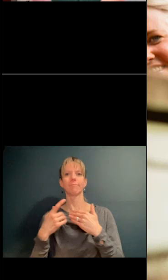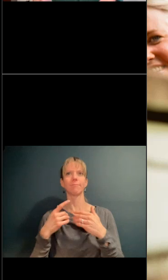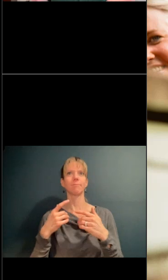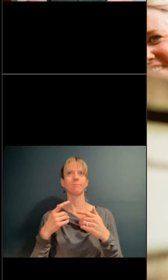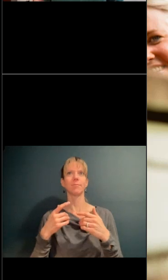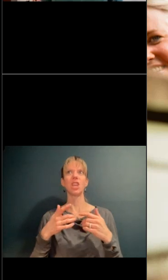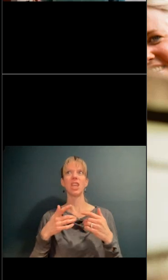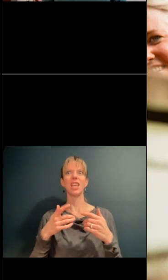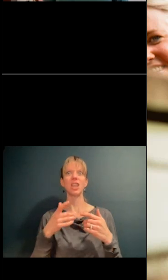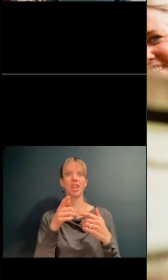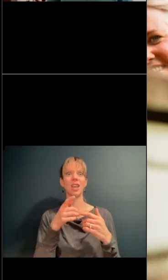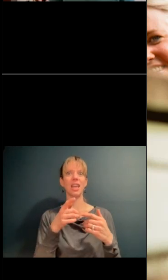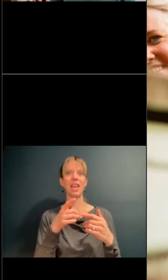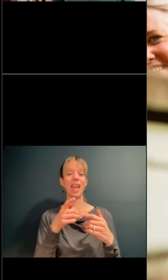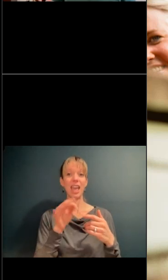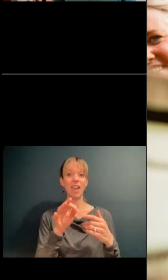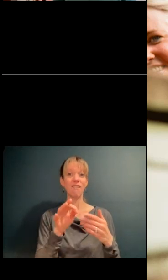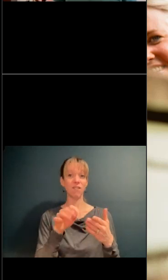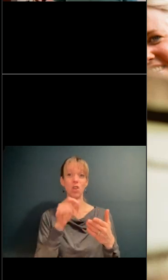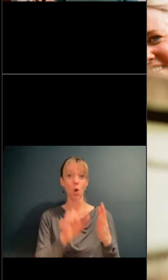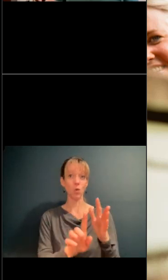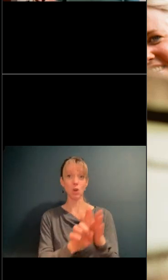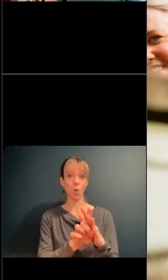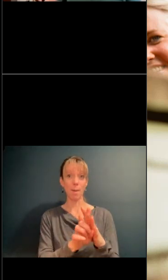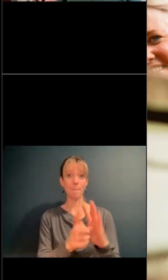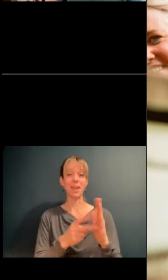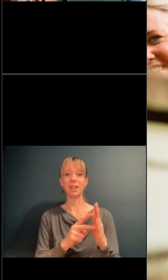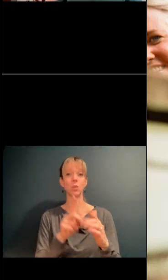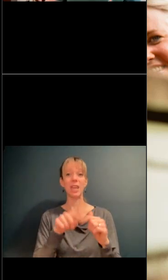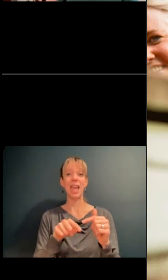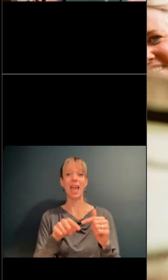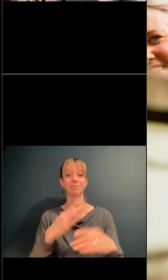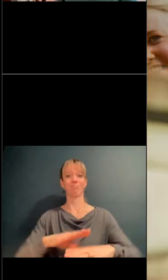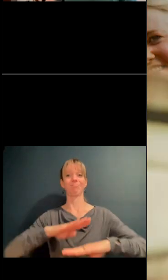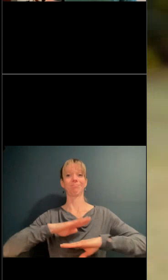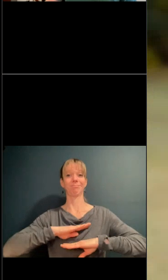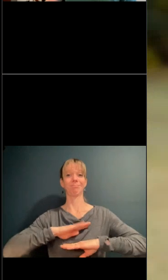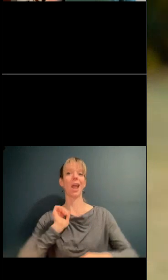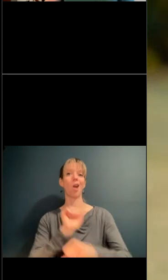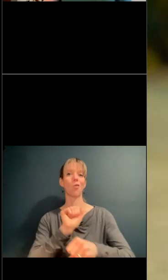even indispensable in a community. The last of these 10 dimensions